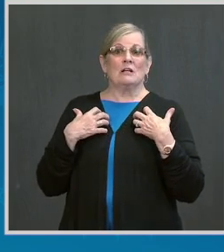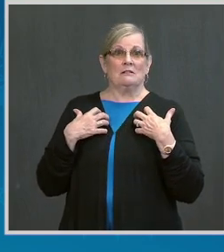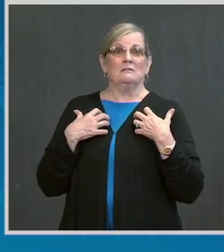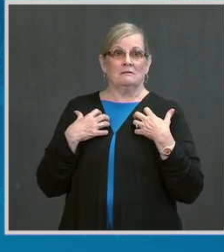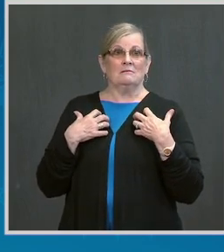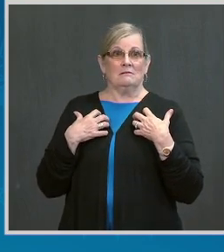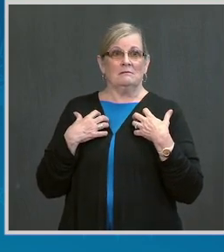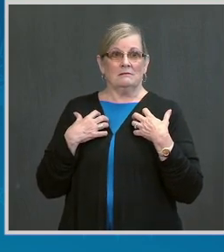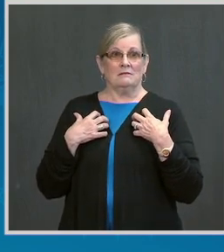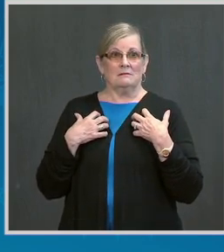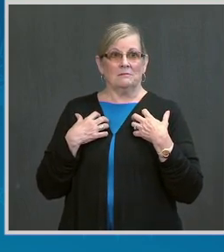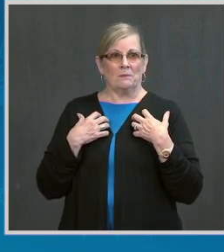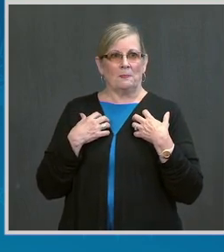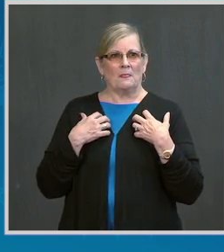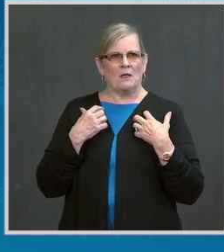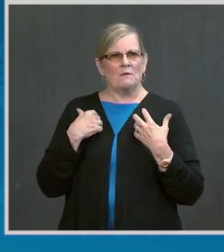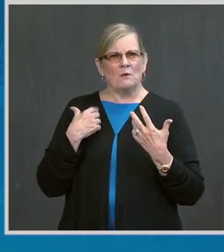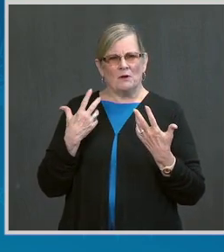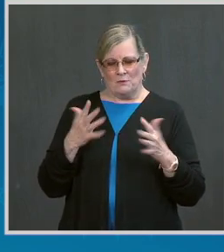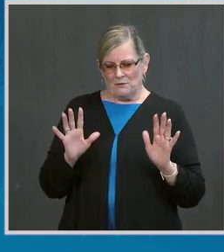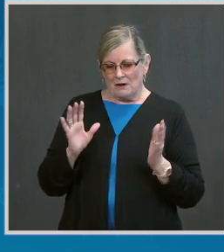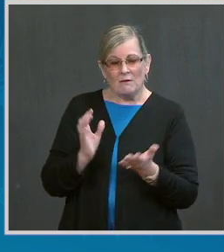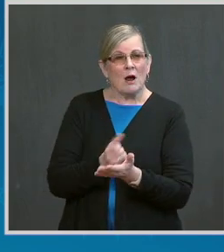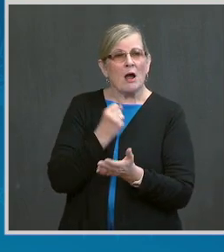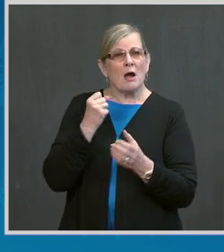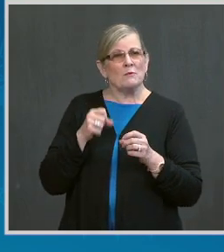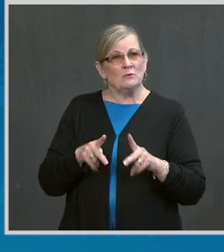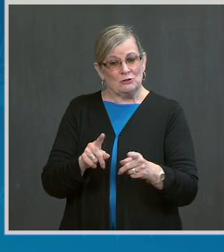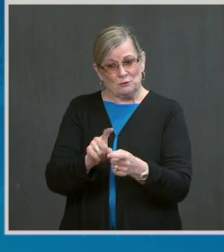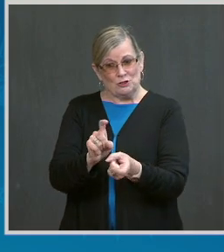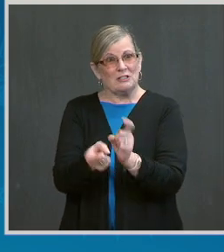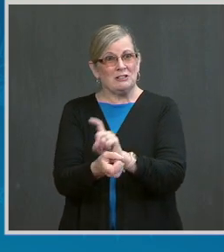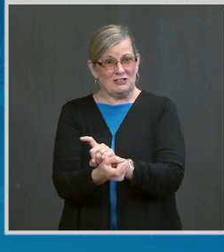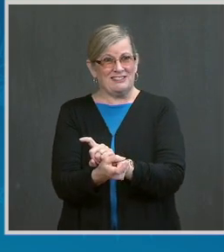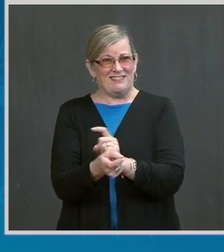We have an opportunity to turn that into power, into power,